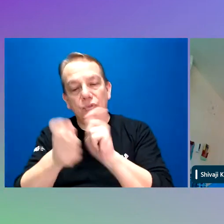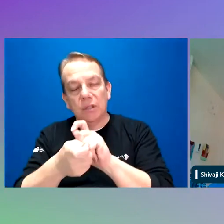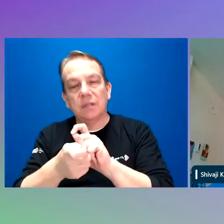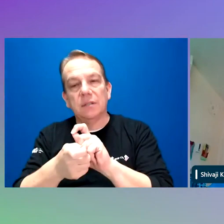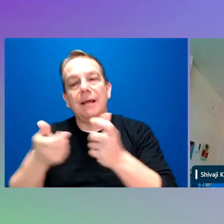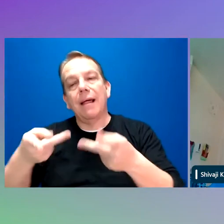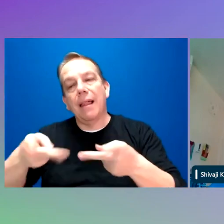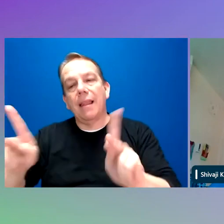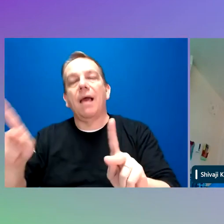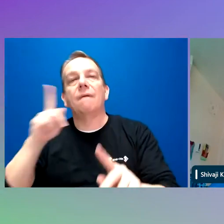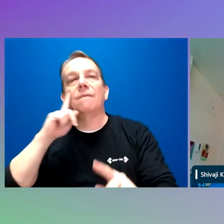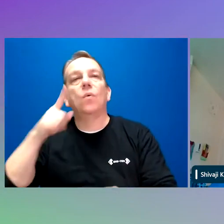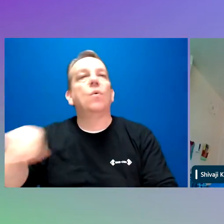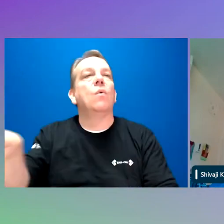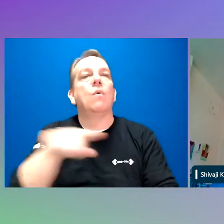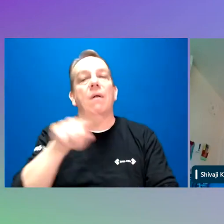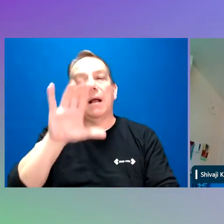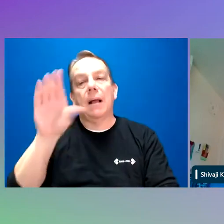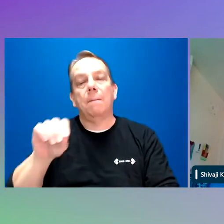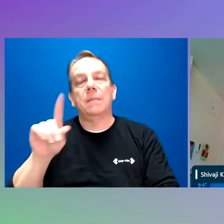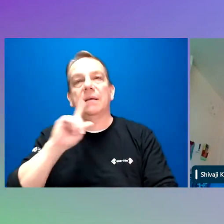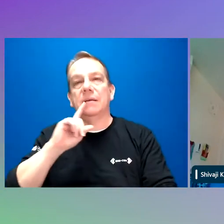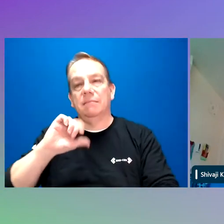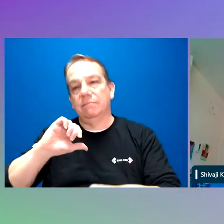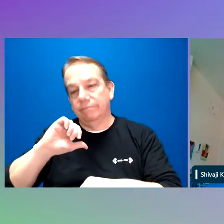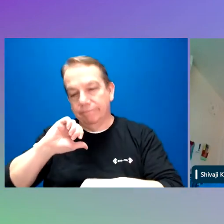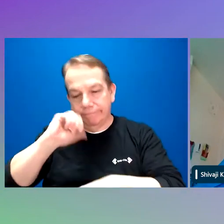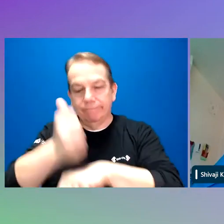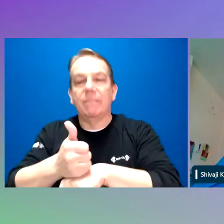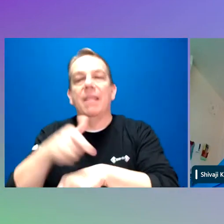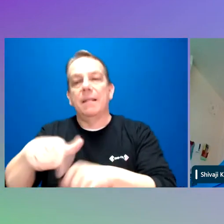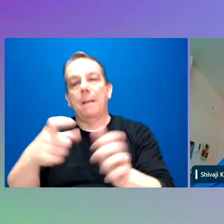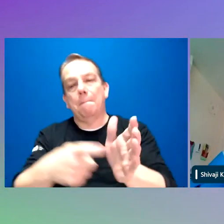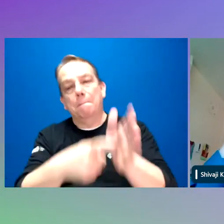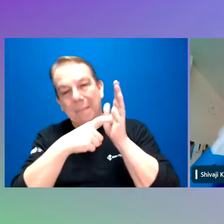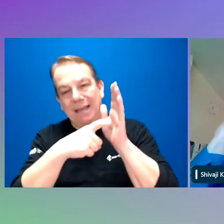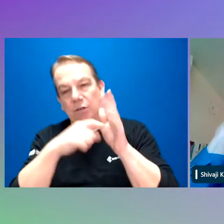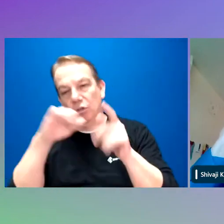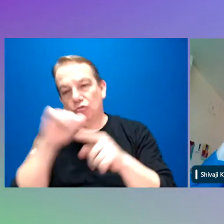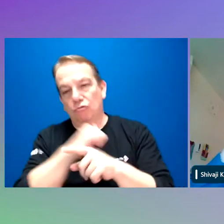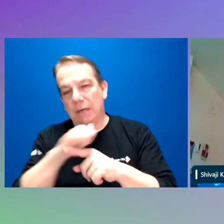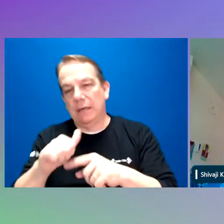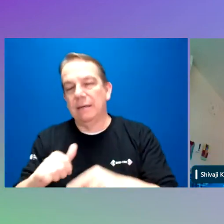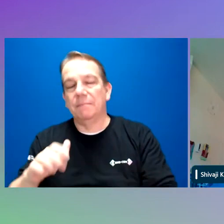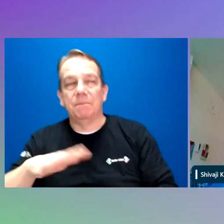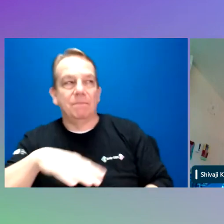Um, culture change?